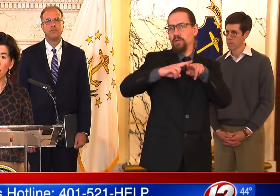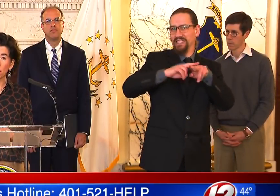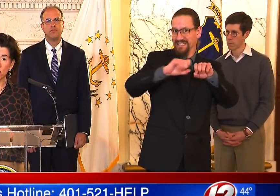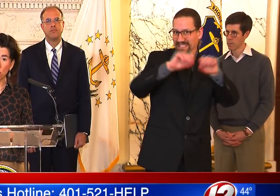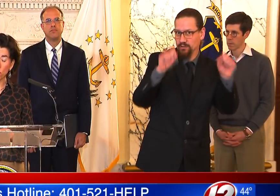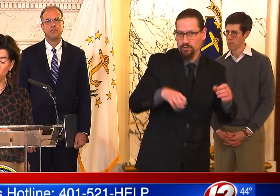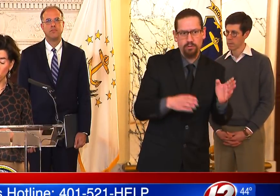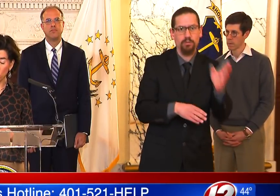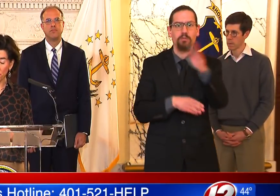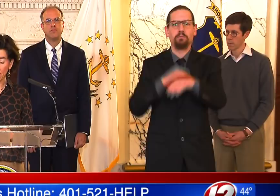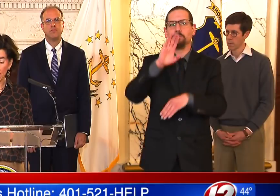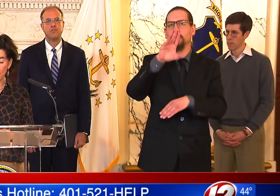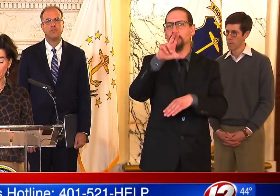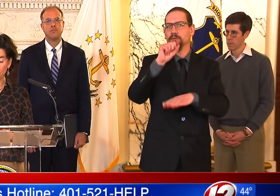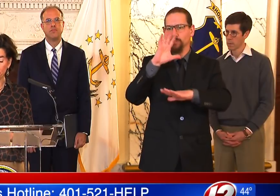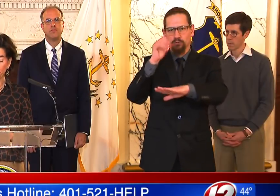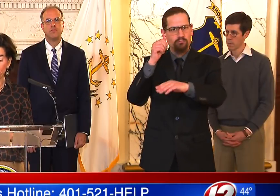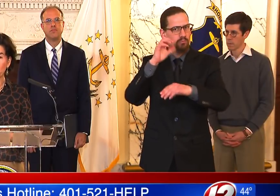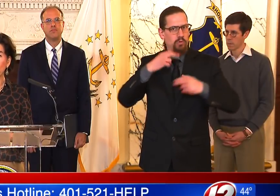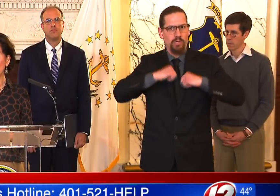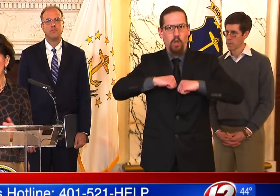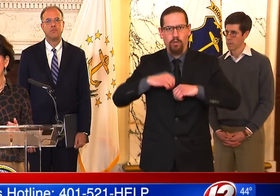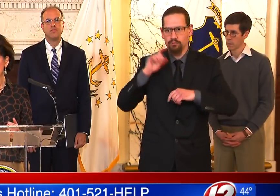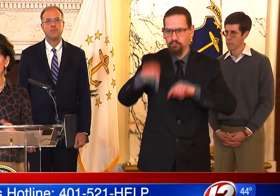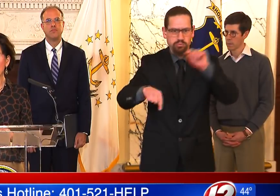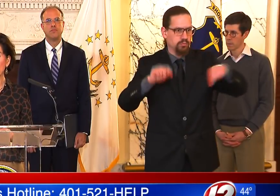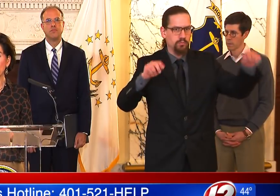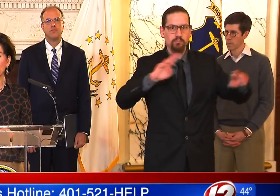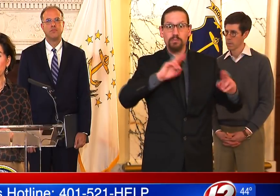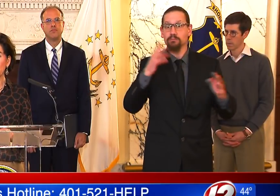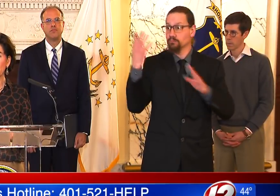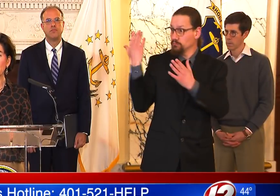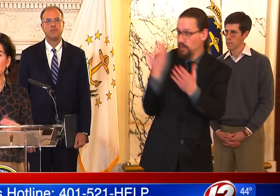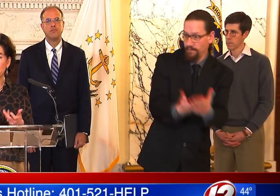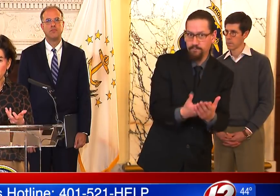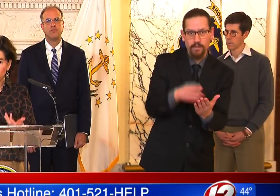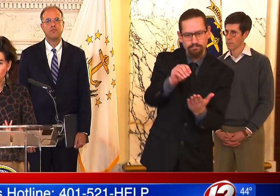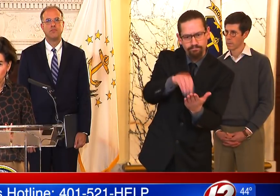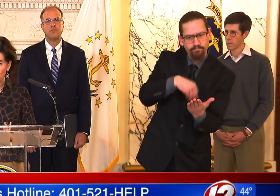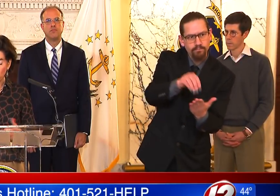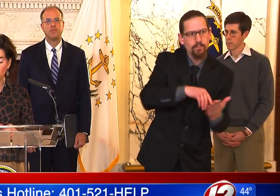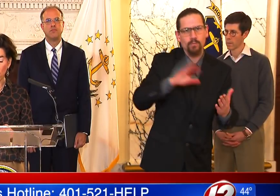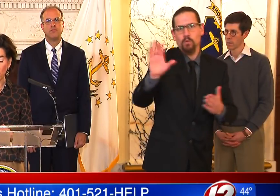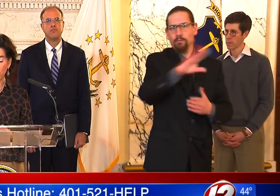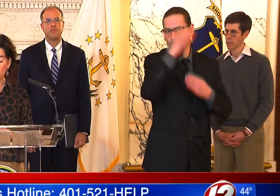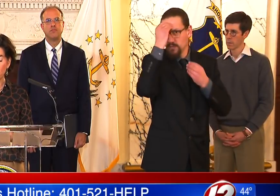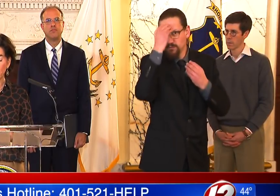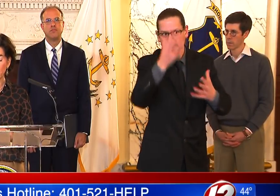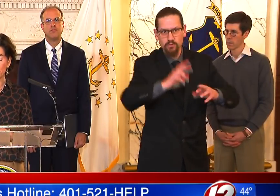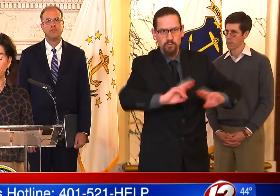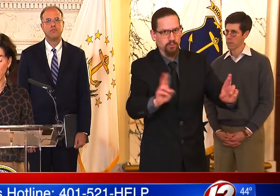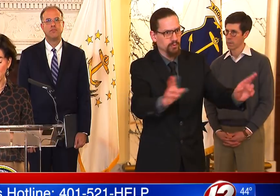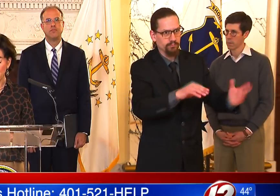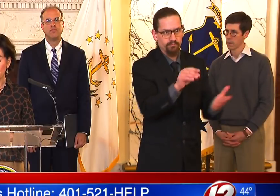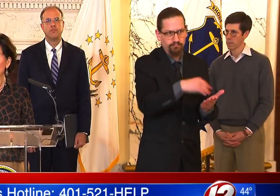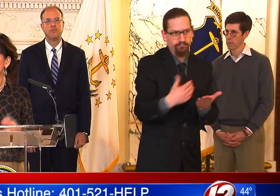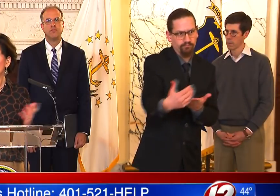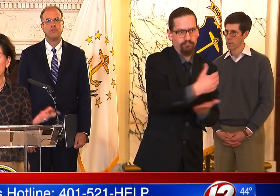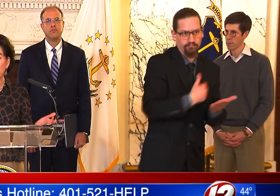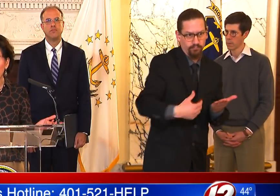WE ALSO HAVE HIGHWAY SIGNS DIRECTING ALL OUT-OF-STATE DRIVERS TO PULL OVER TO STATIONS